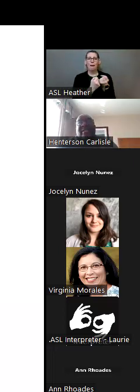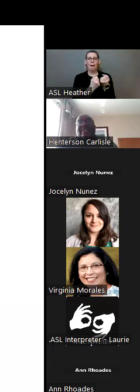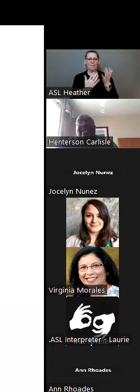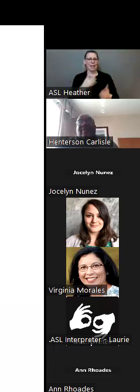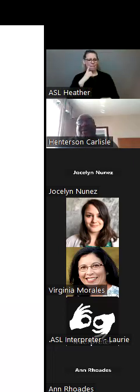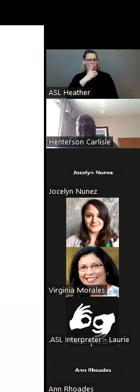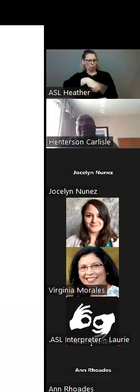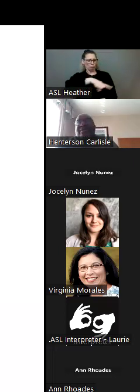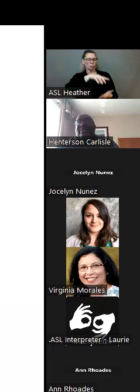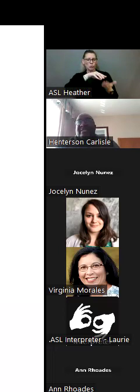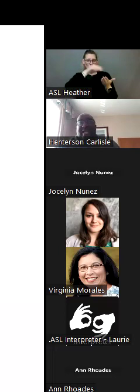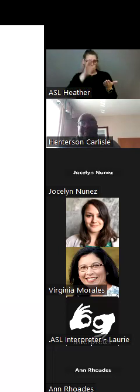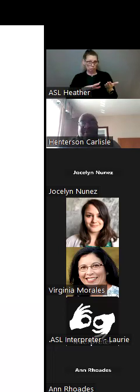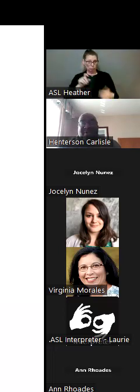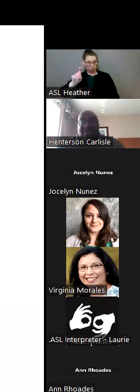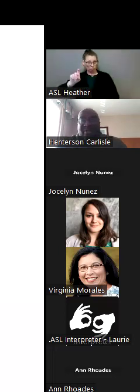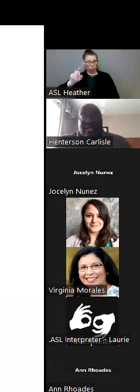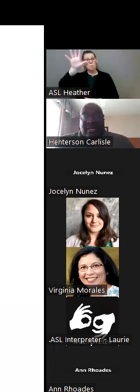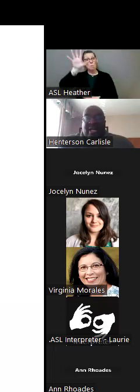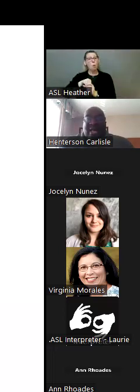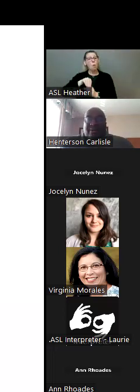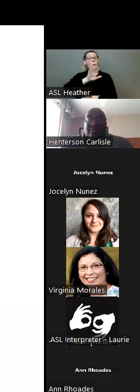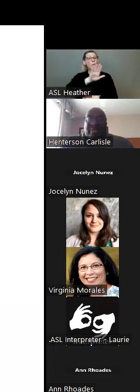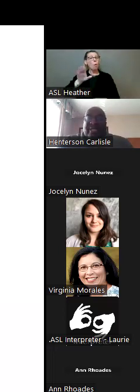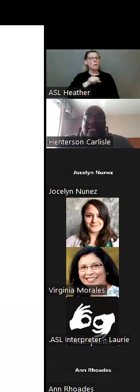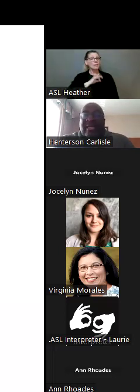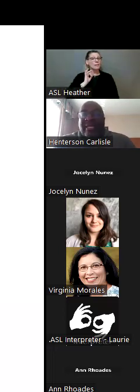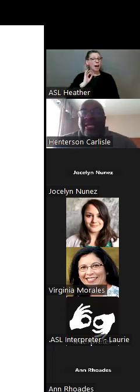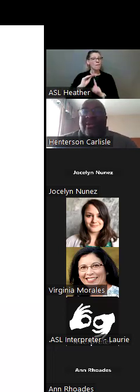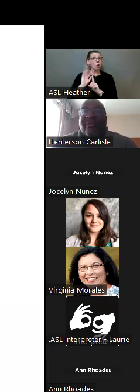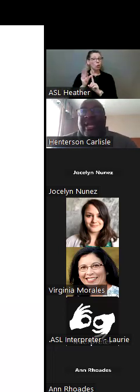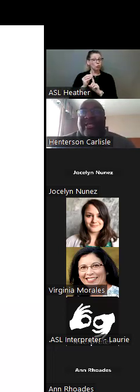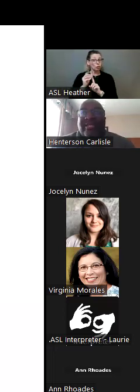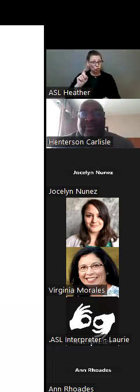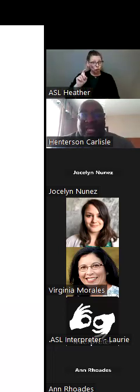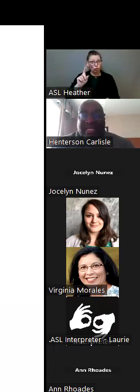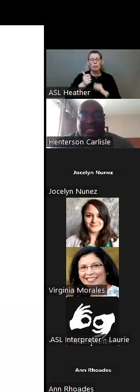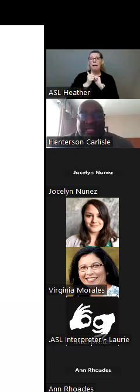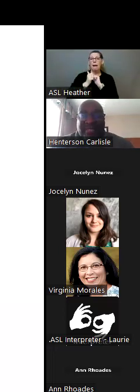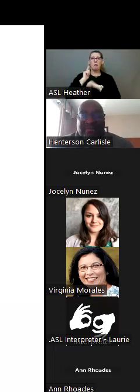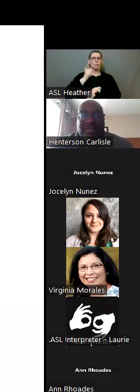Is that a part of the staff culture? How do we create these relationships and build